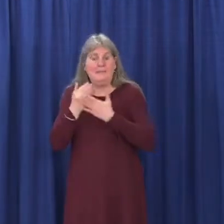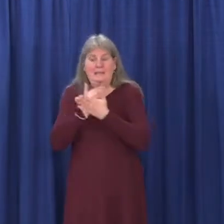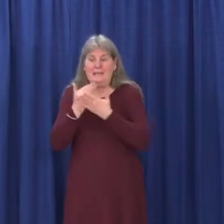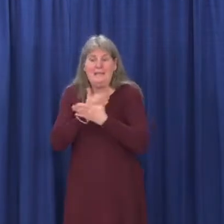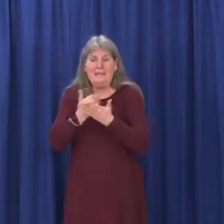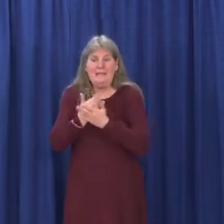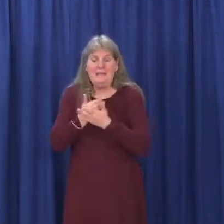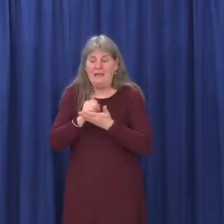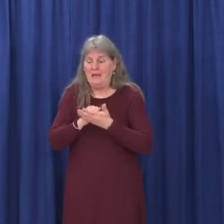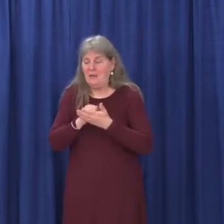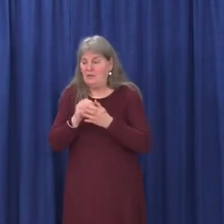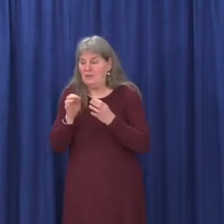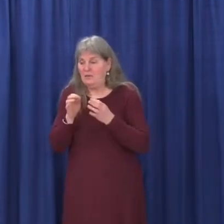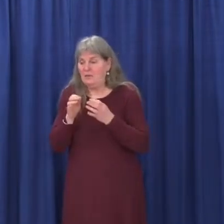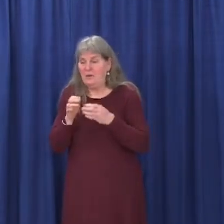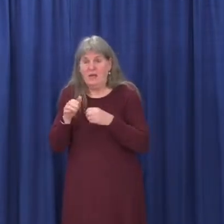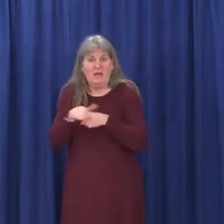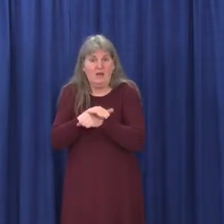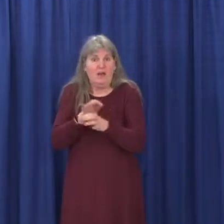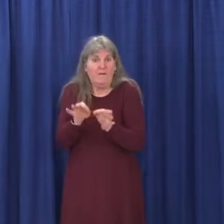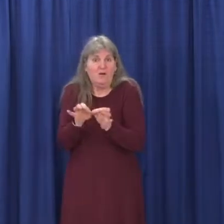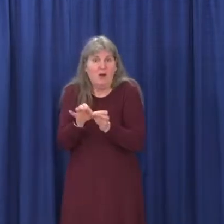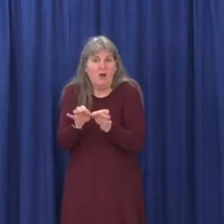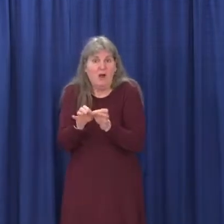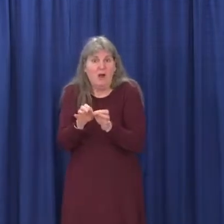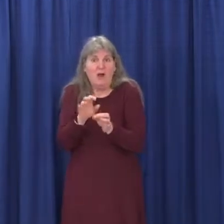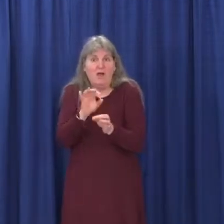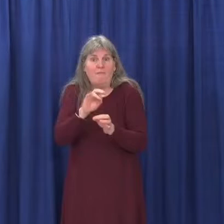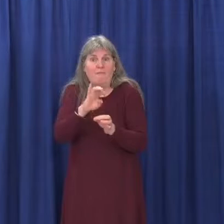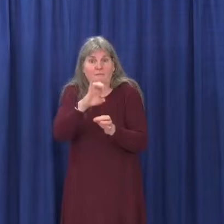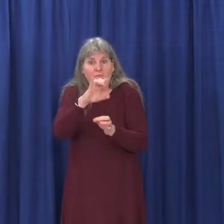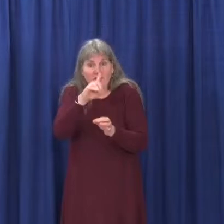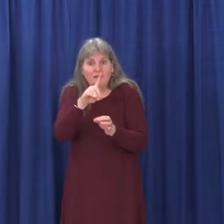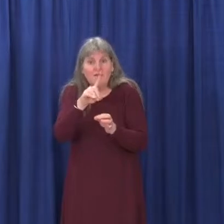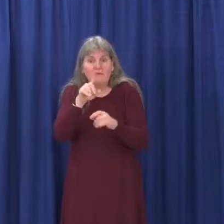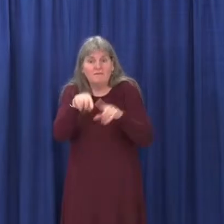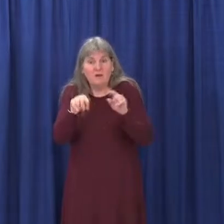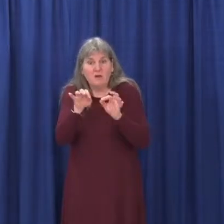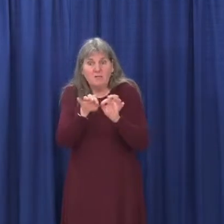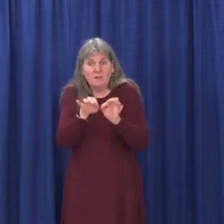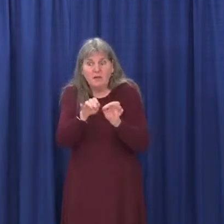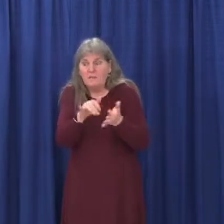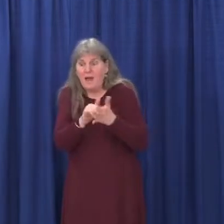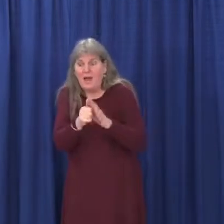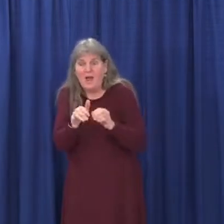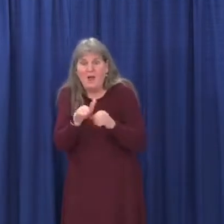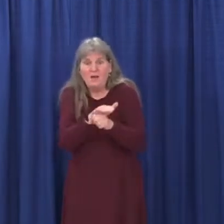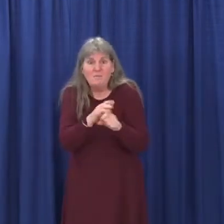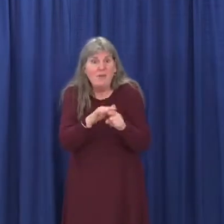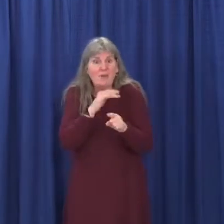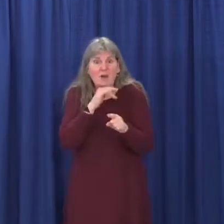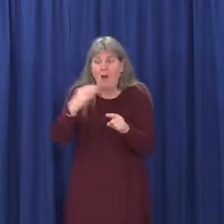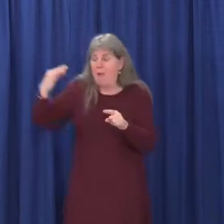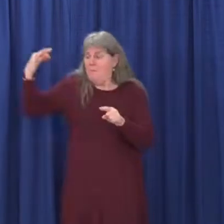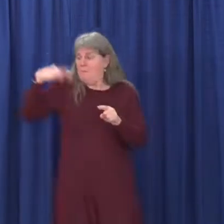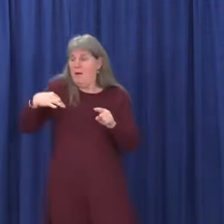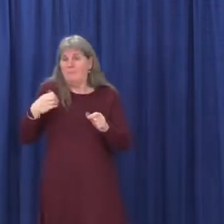costs are covered. And this gives them a bit of an opportunity to-- to leverage that. So, they might just be at breakeven, but as many owners, they're always going to put